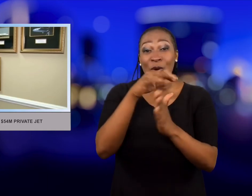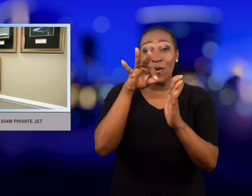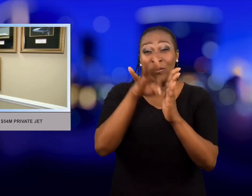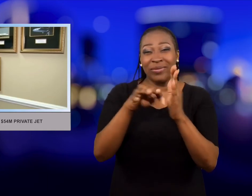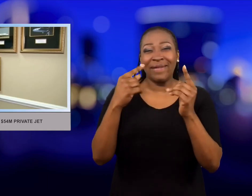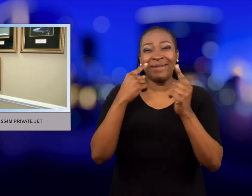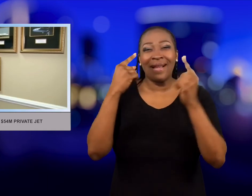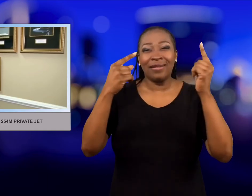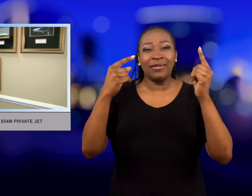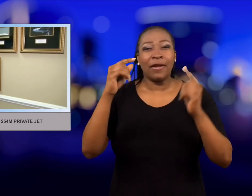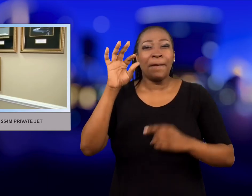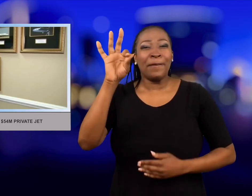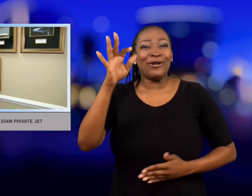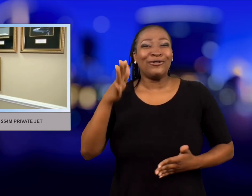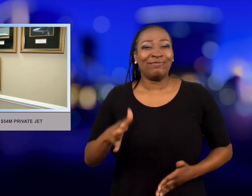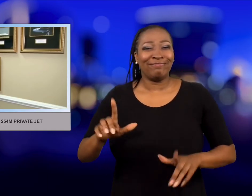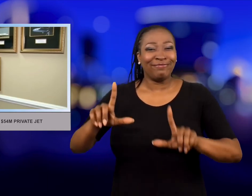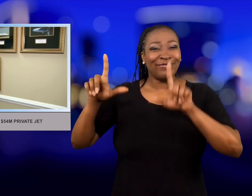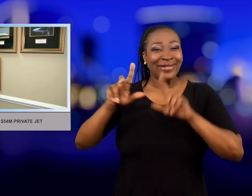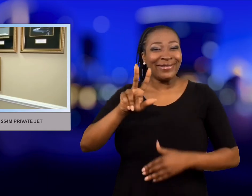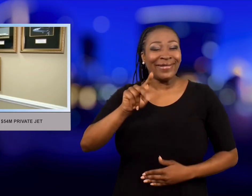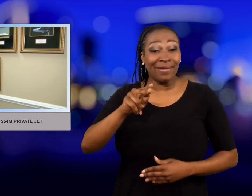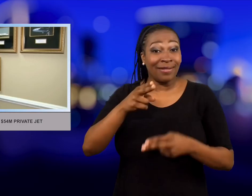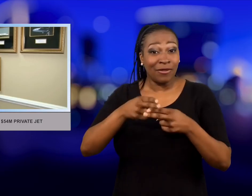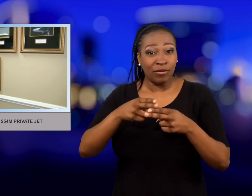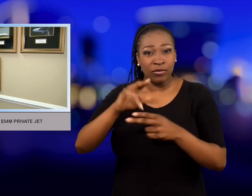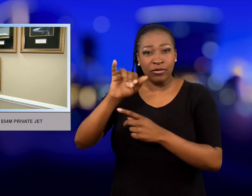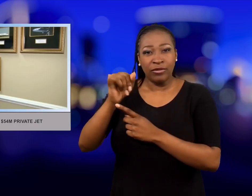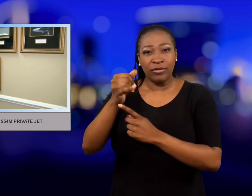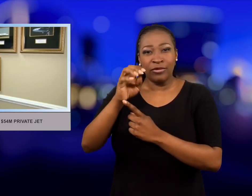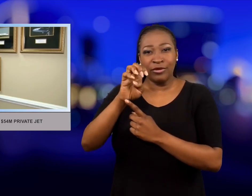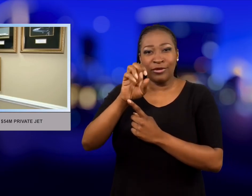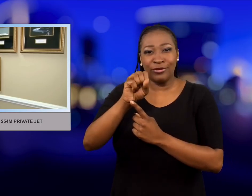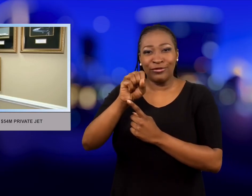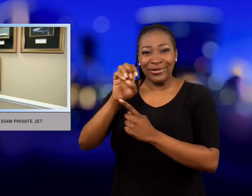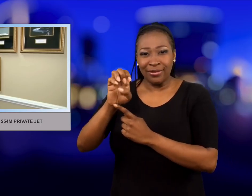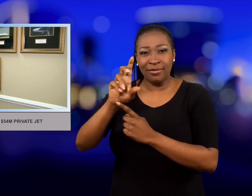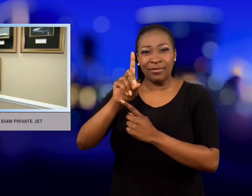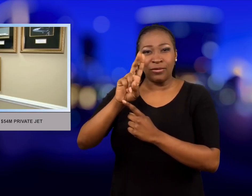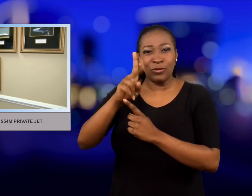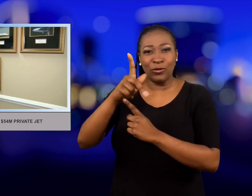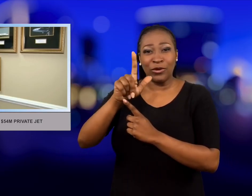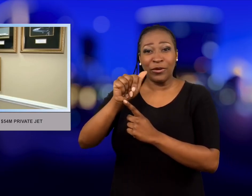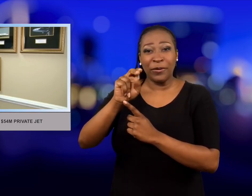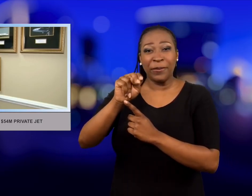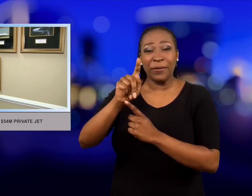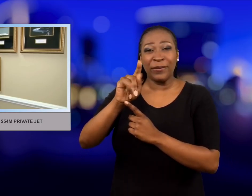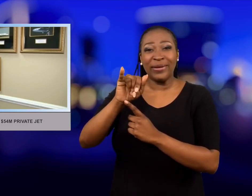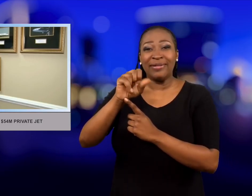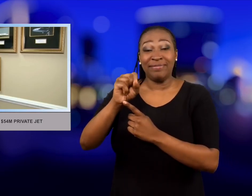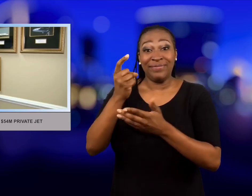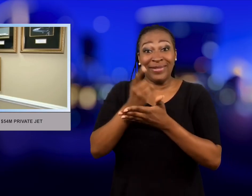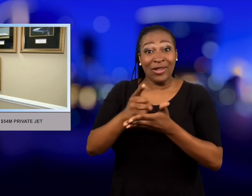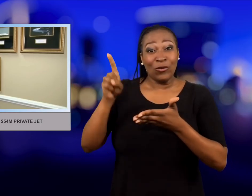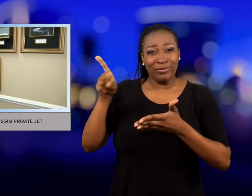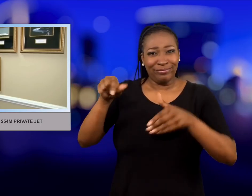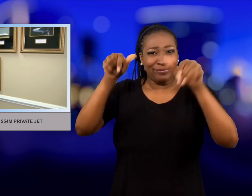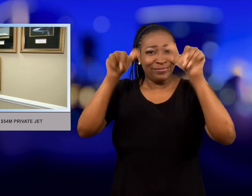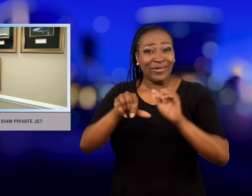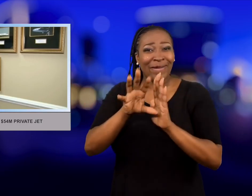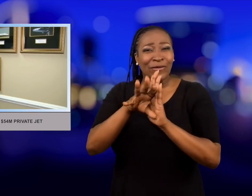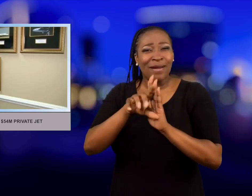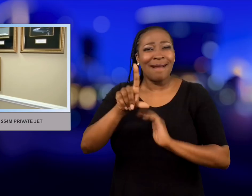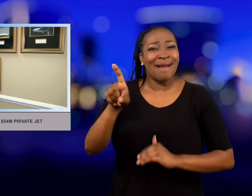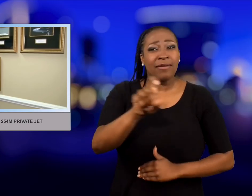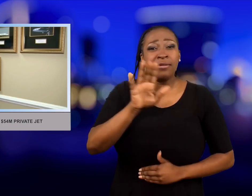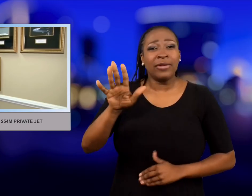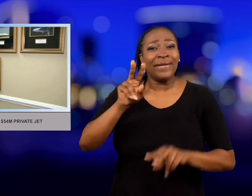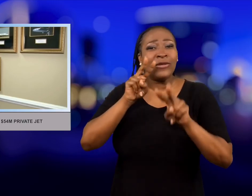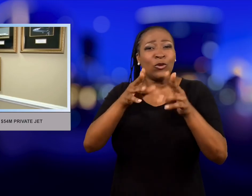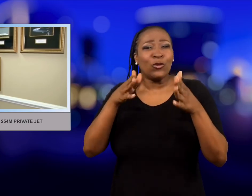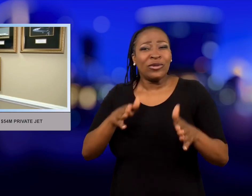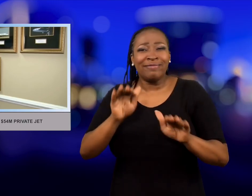New Orleans televangelist Jesse Duplantis posted a video last week asking his viewers